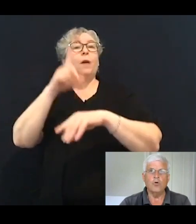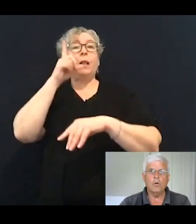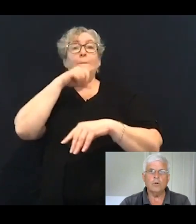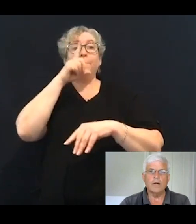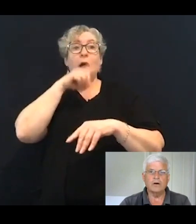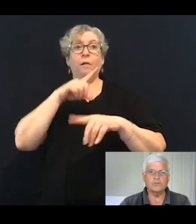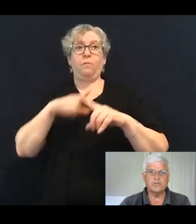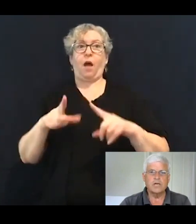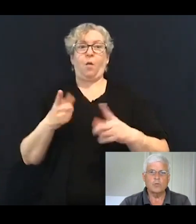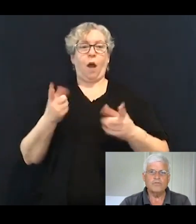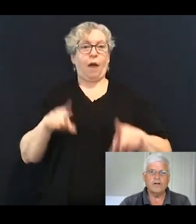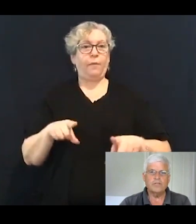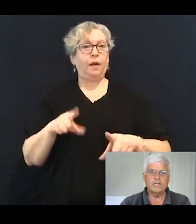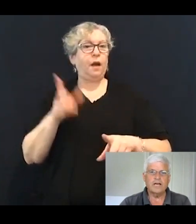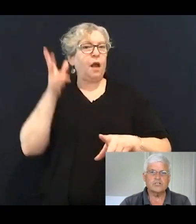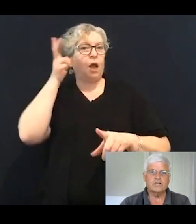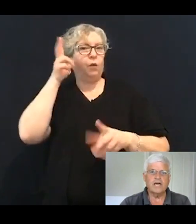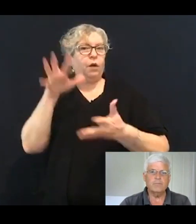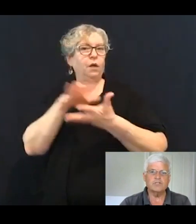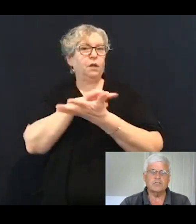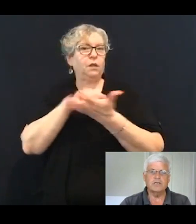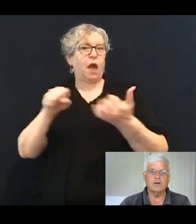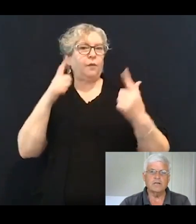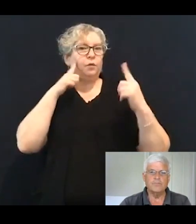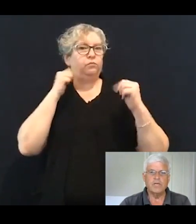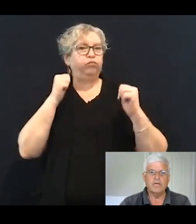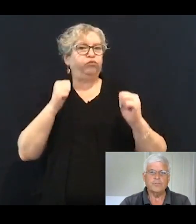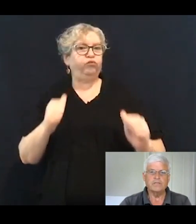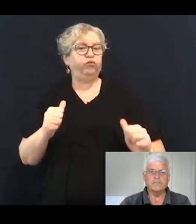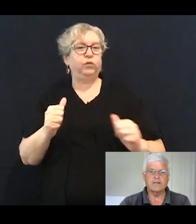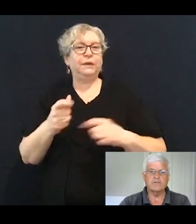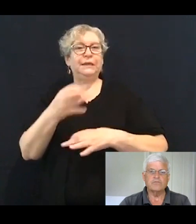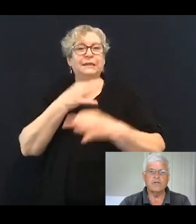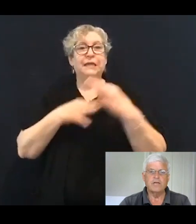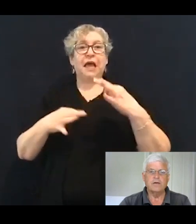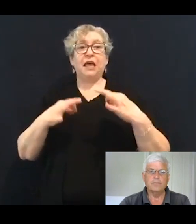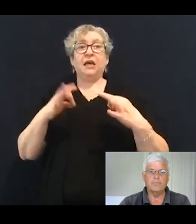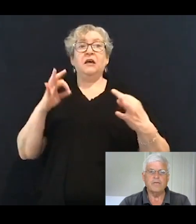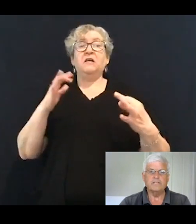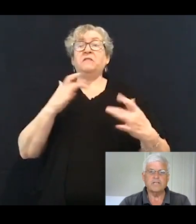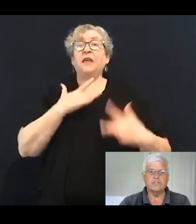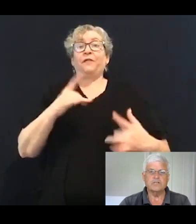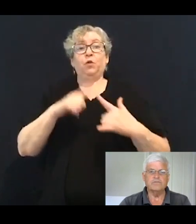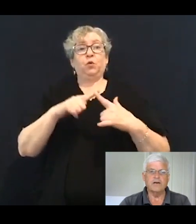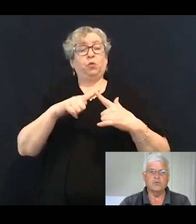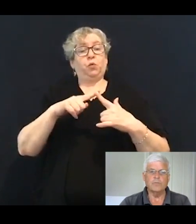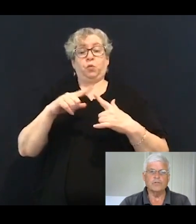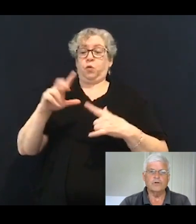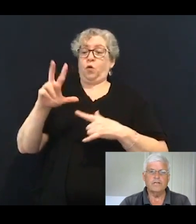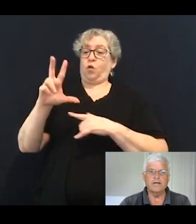we found that it actually damaged the hearing. Instead of being sensitive down to about 30 decibels,